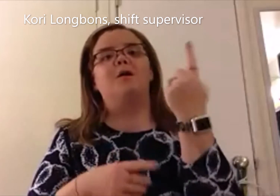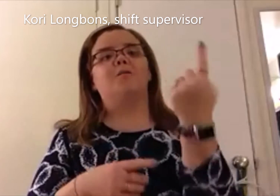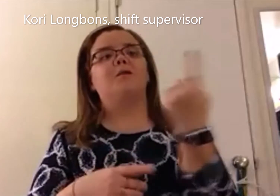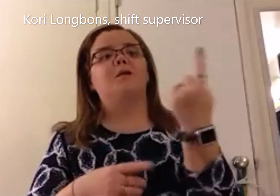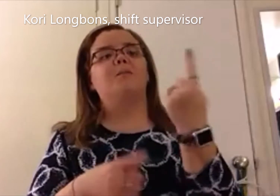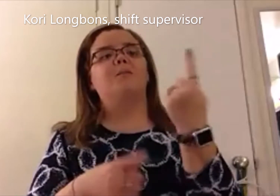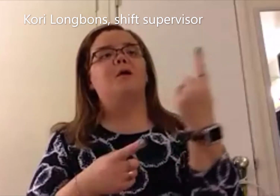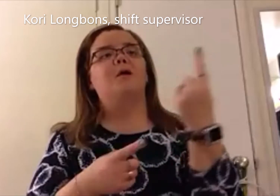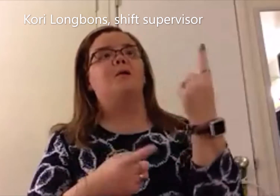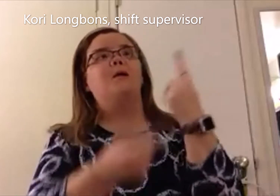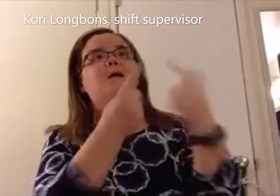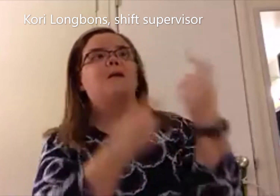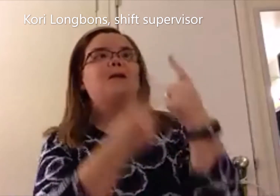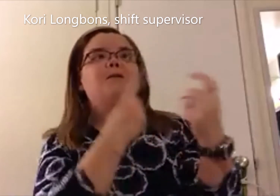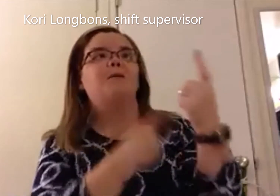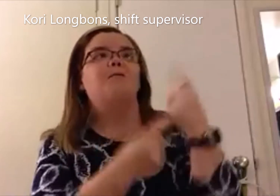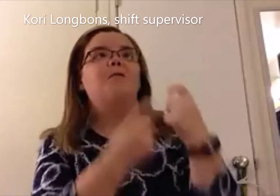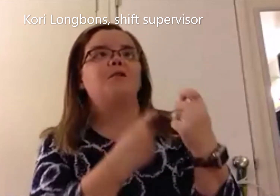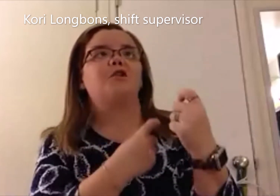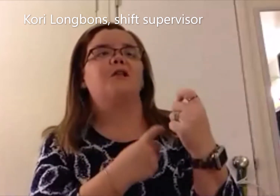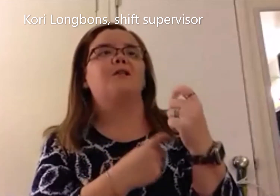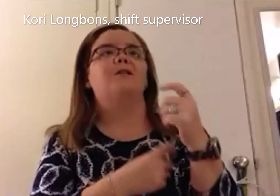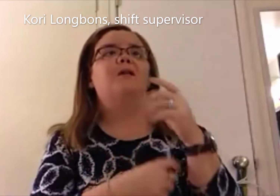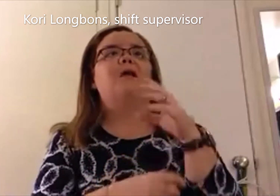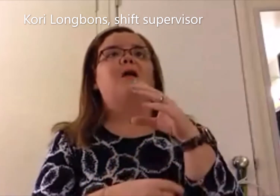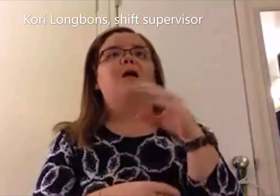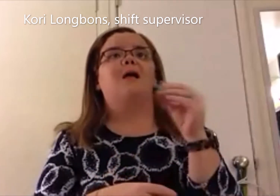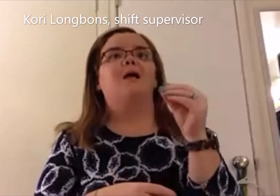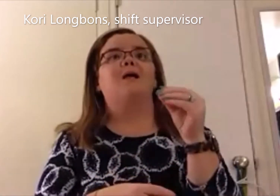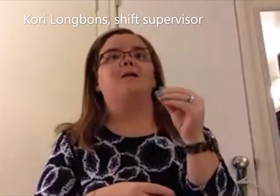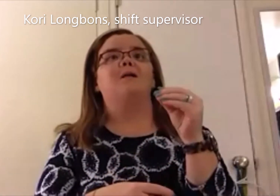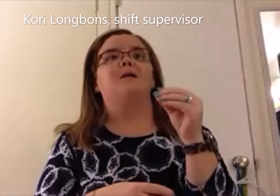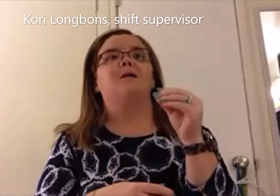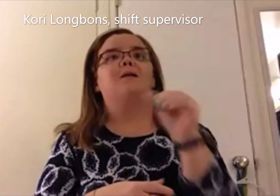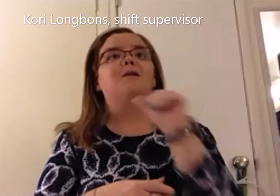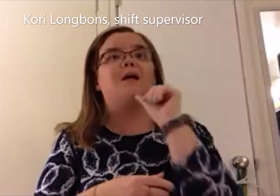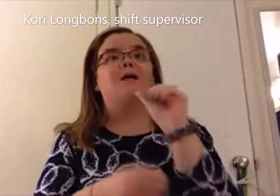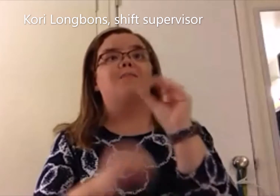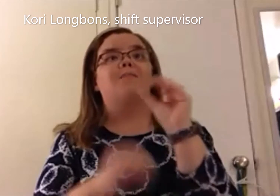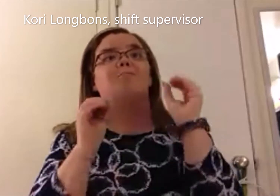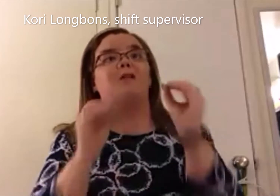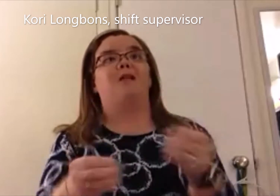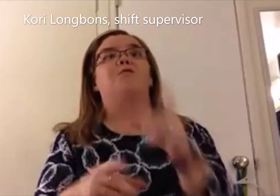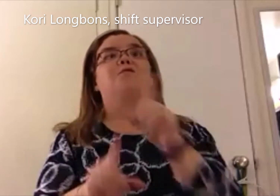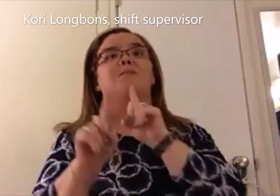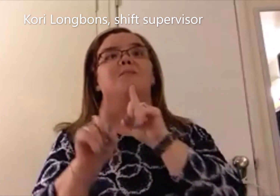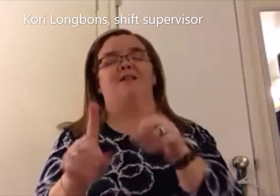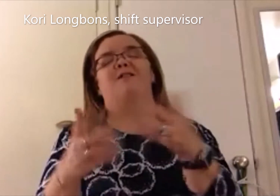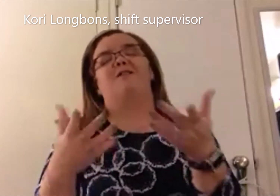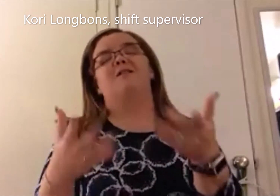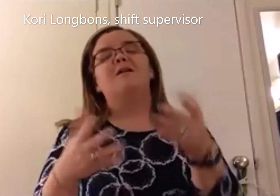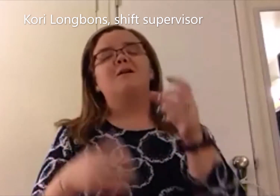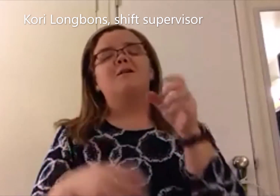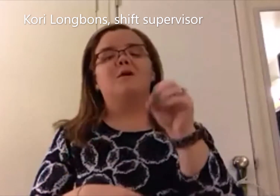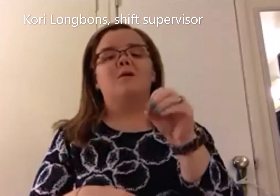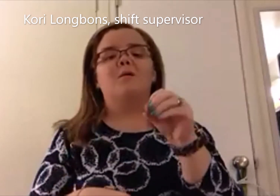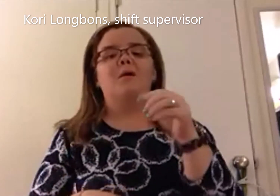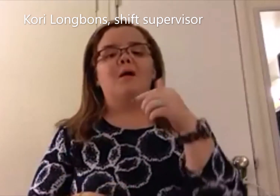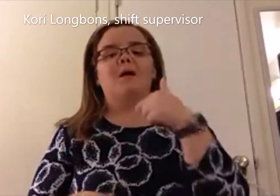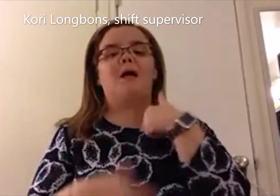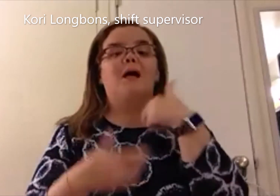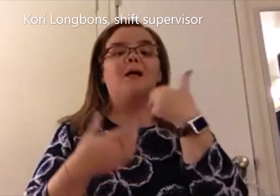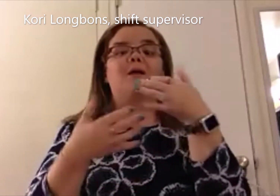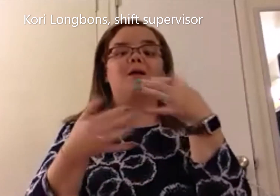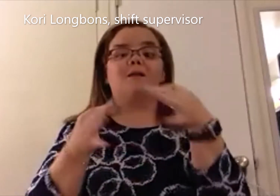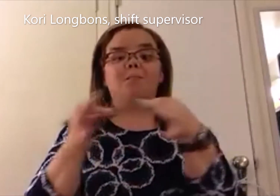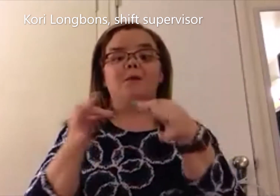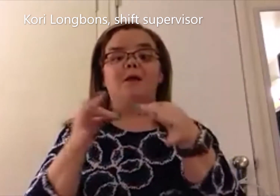when someone is asking me any questions and they're not getting a response so i explained